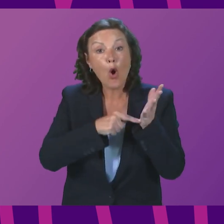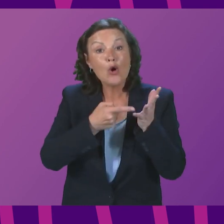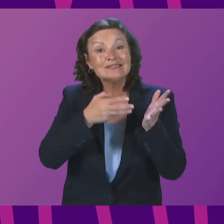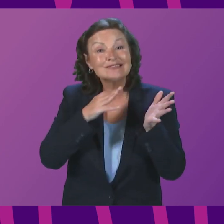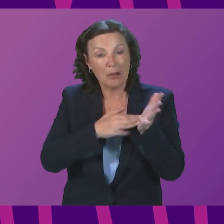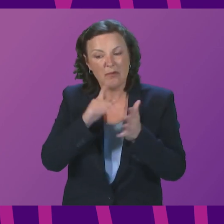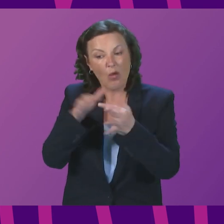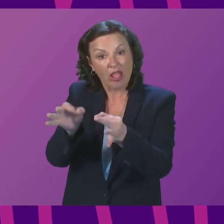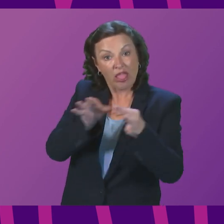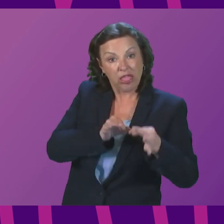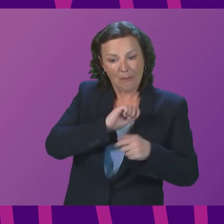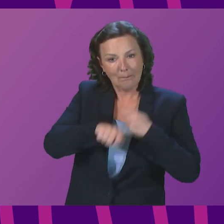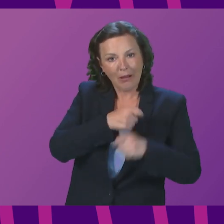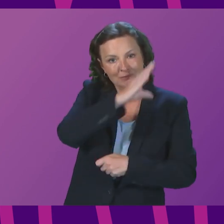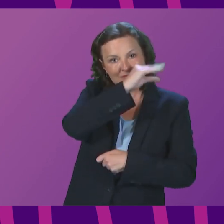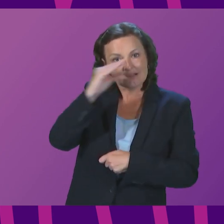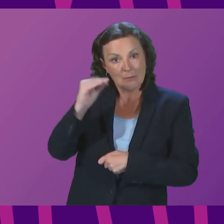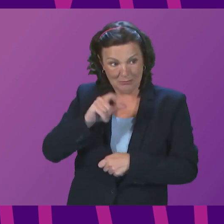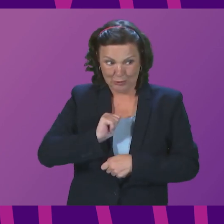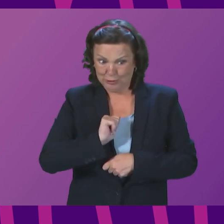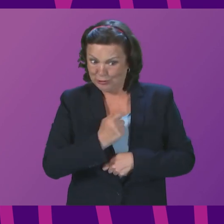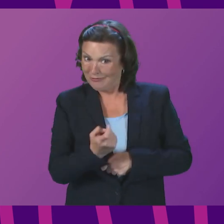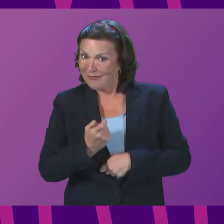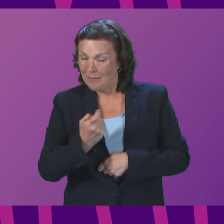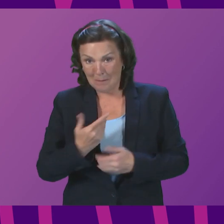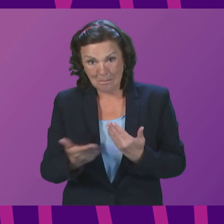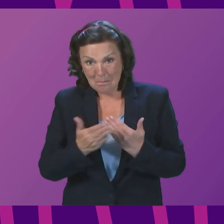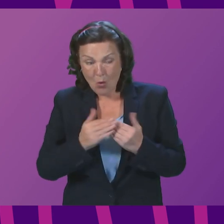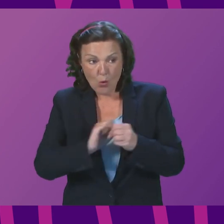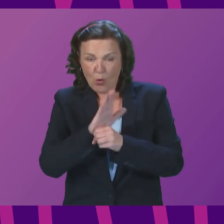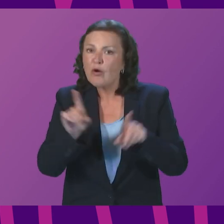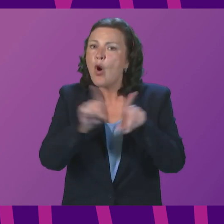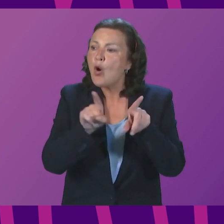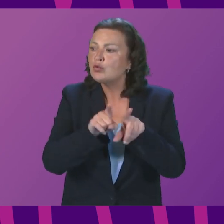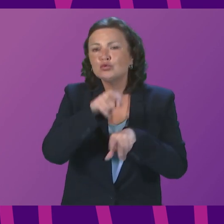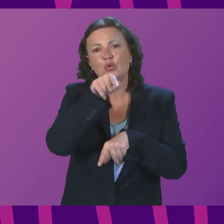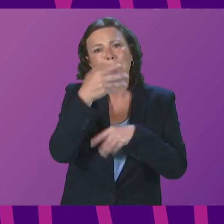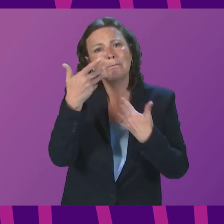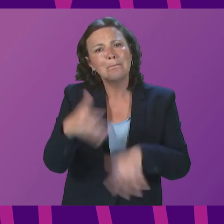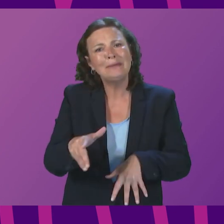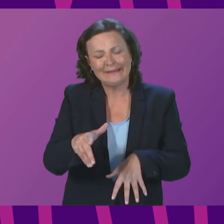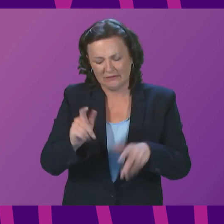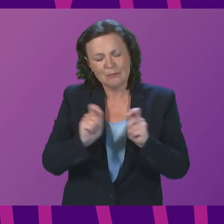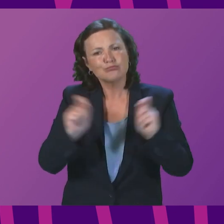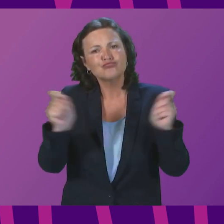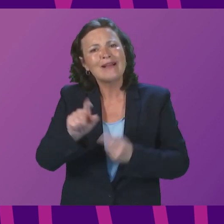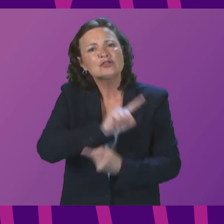given that we are facing another wave of Covid infection? In the light of the press conference that was held by Long Covid Scotland today, what